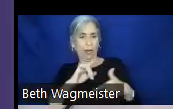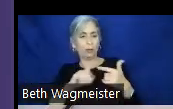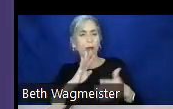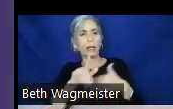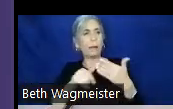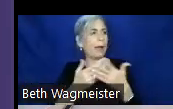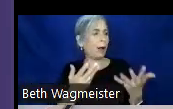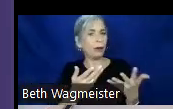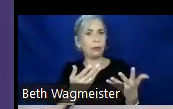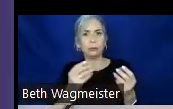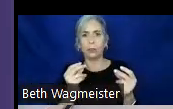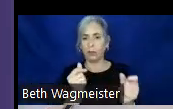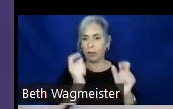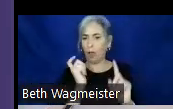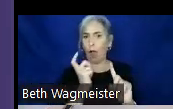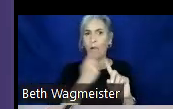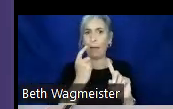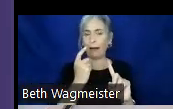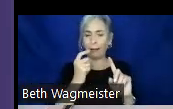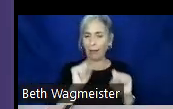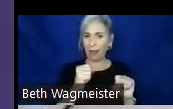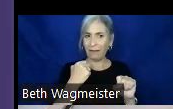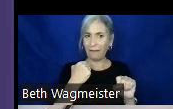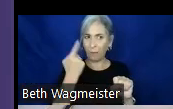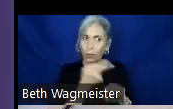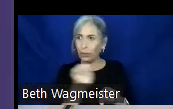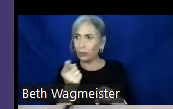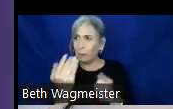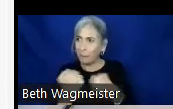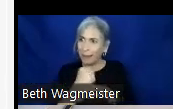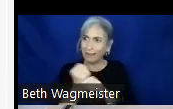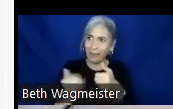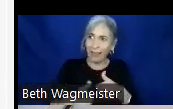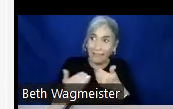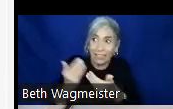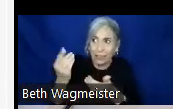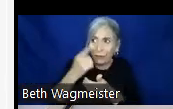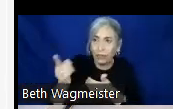we could automate some of this for you. They shouldn't get too excited because